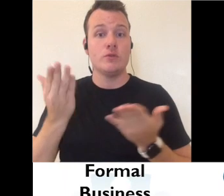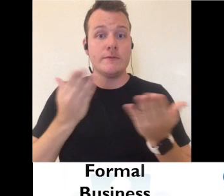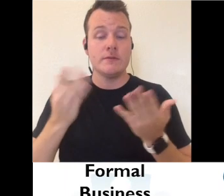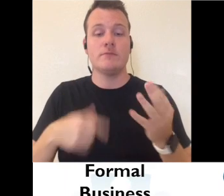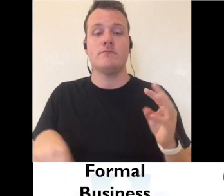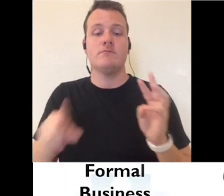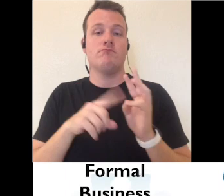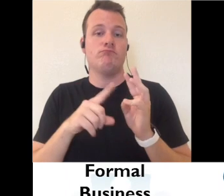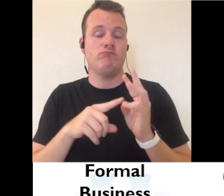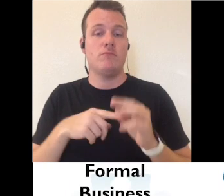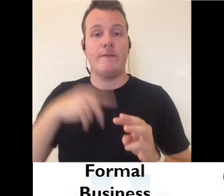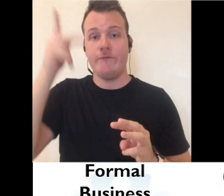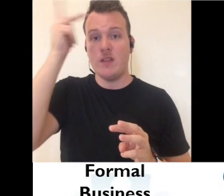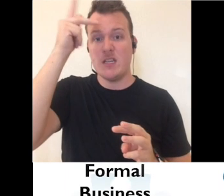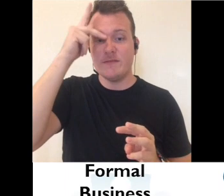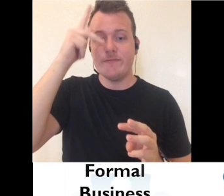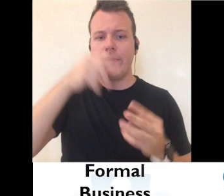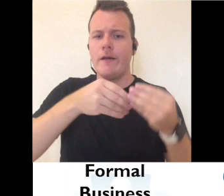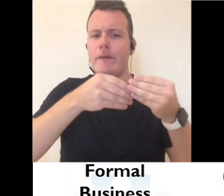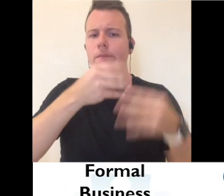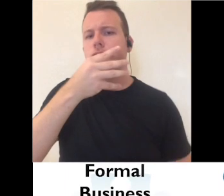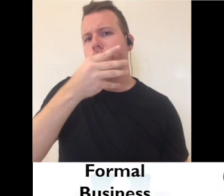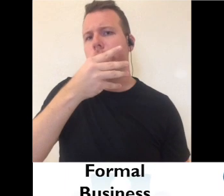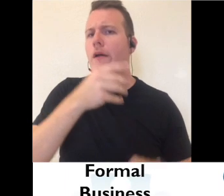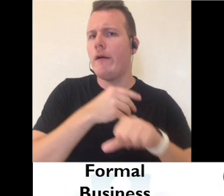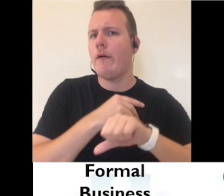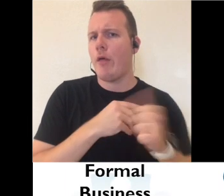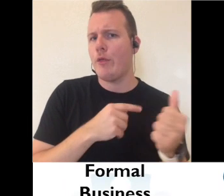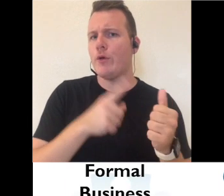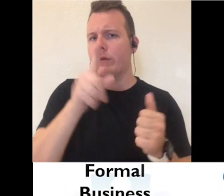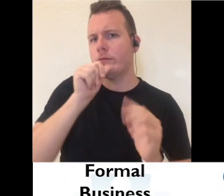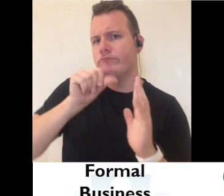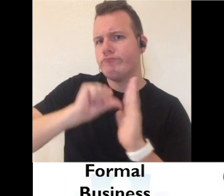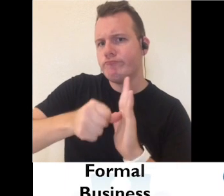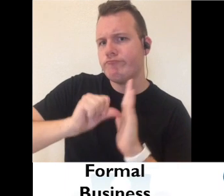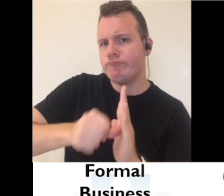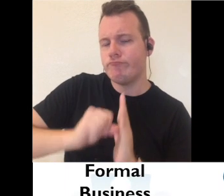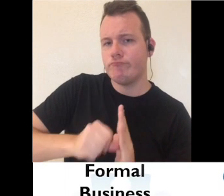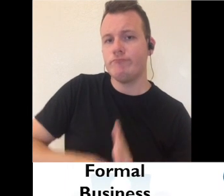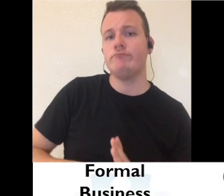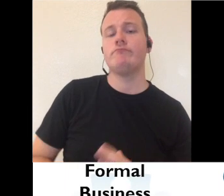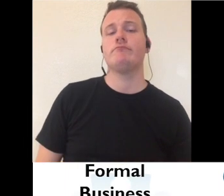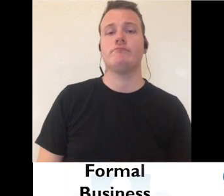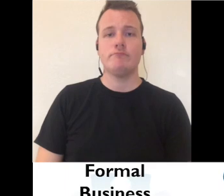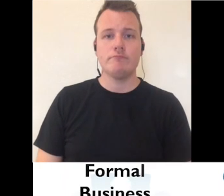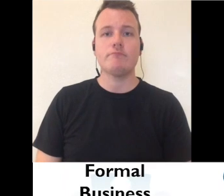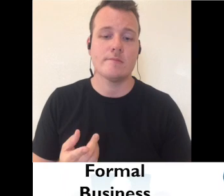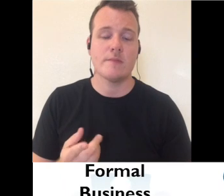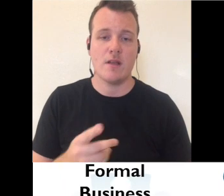and follows right into the idea that you're beginning to present now. Market